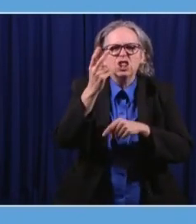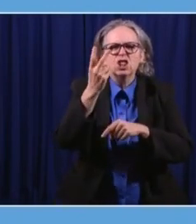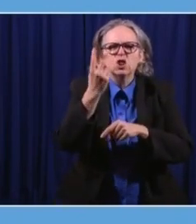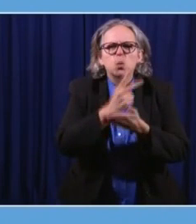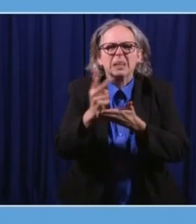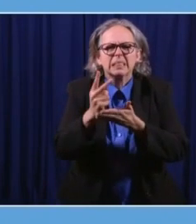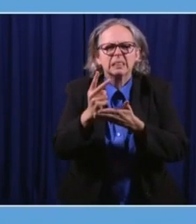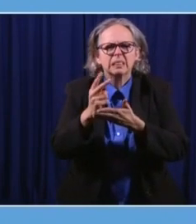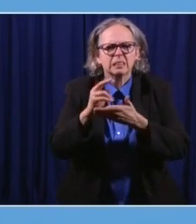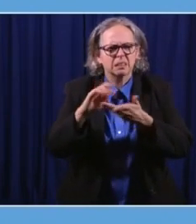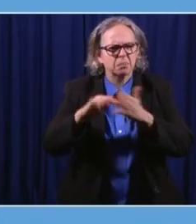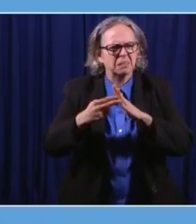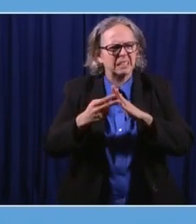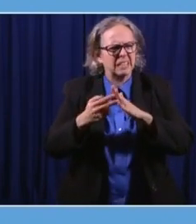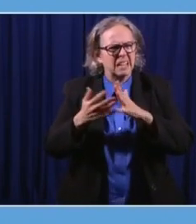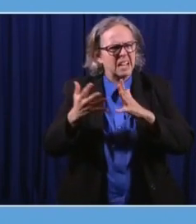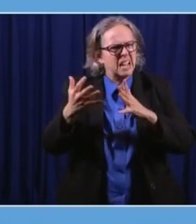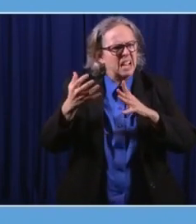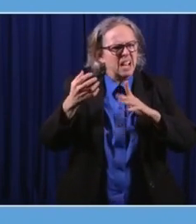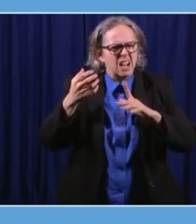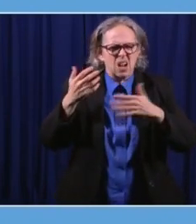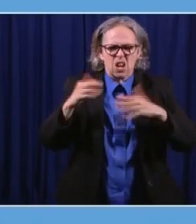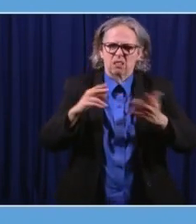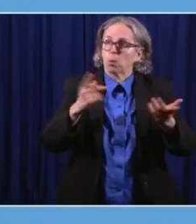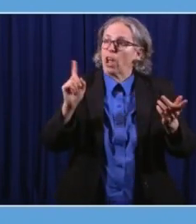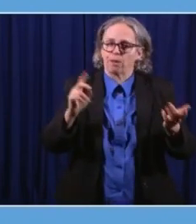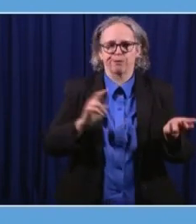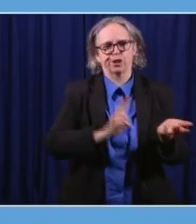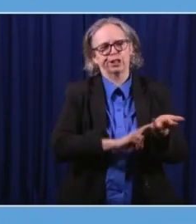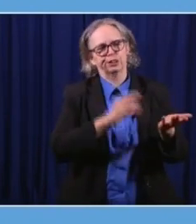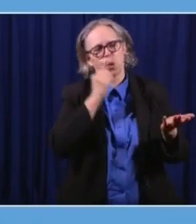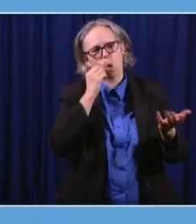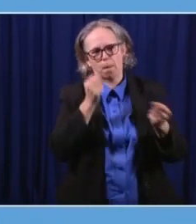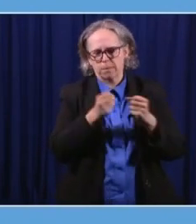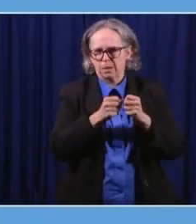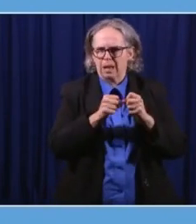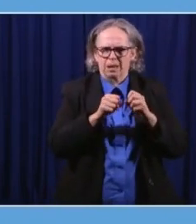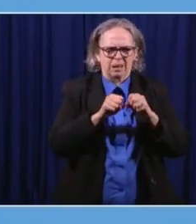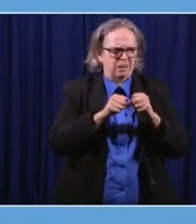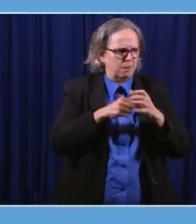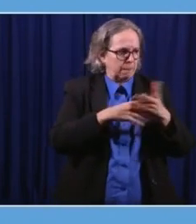THE PANDEMIC BEGAN. THEY'VE HAD A LARGE OUTBREAK IN